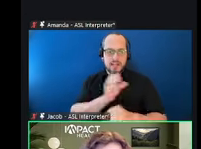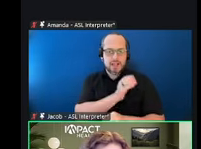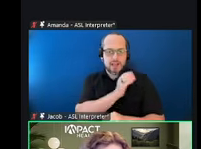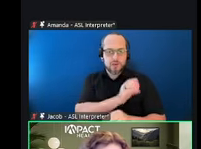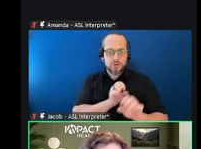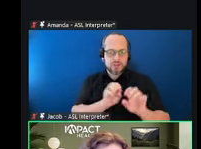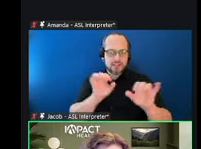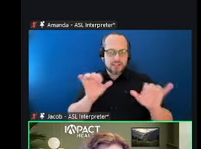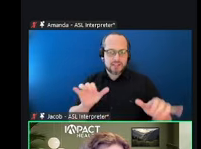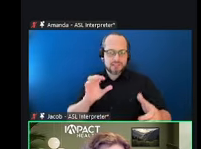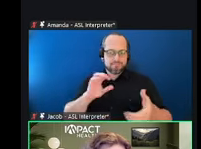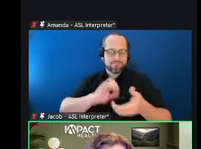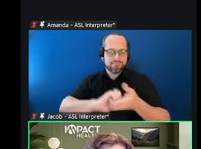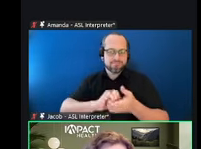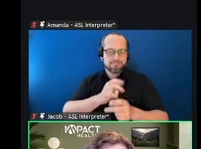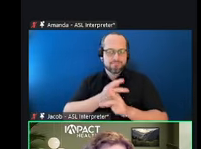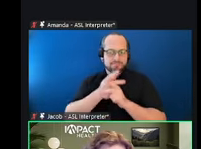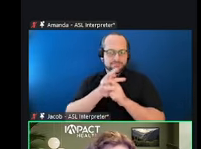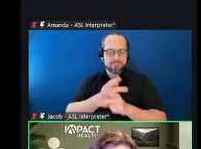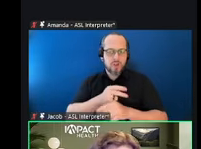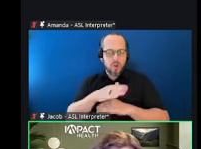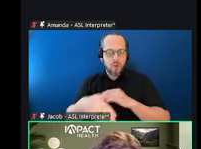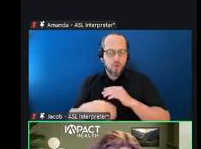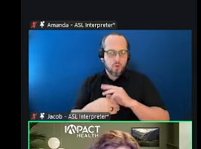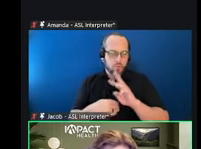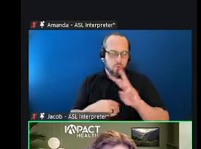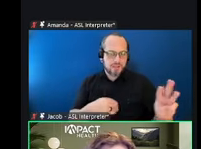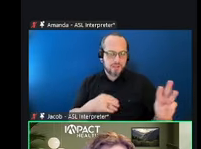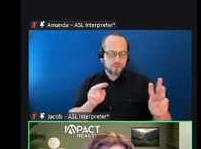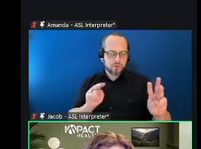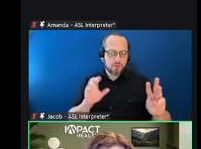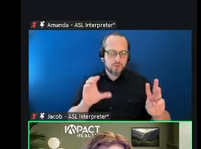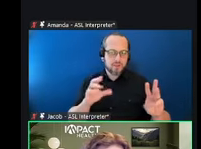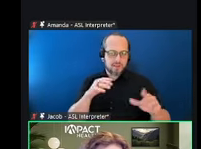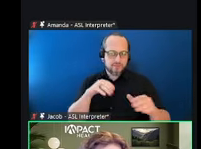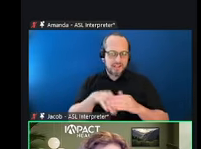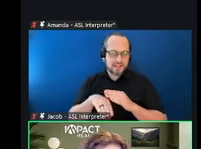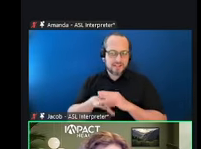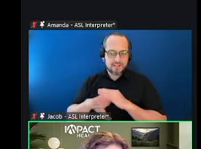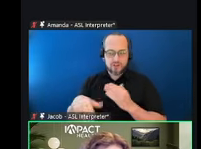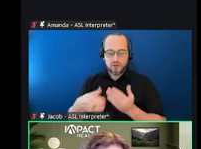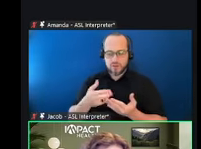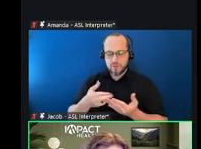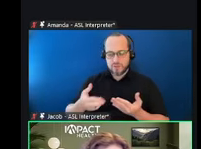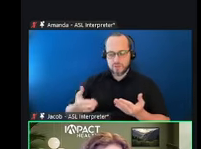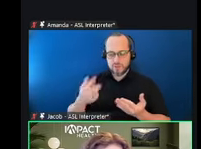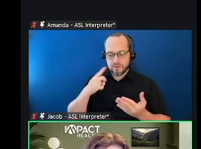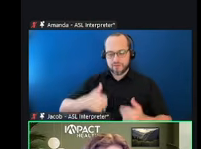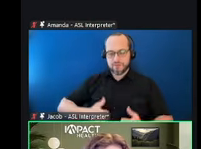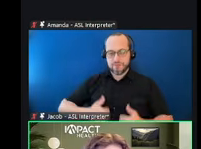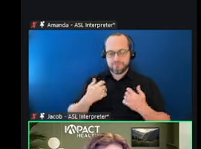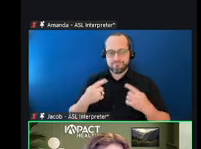all Western North Carolinians can access the resources they need to thrive. Our goal is to